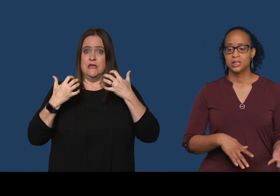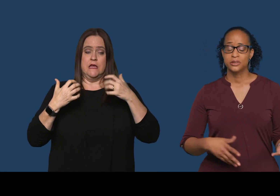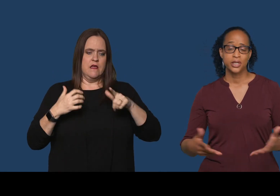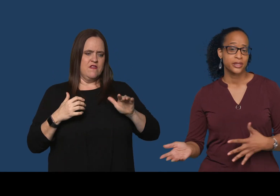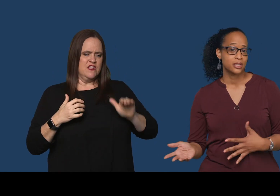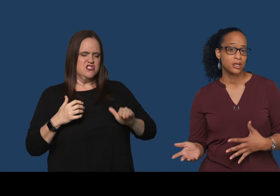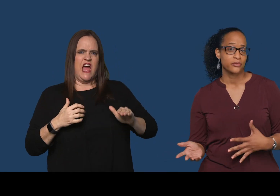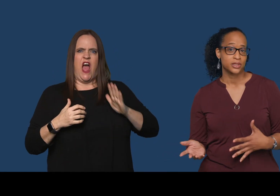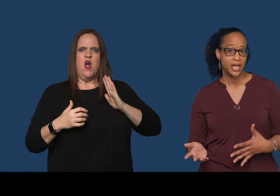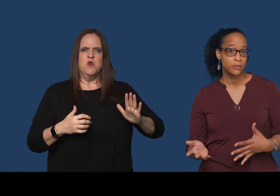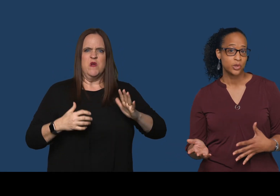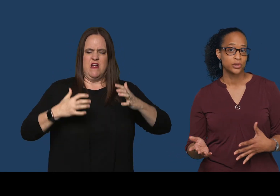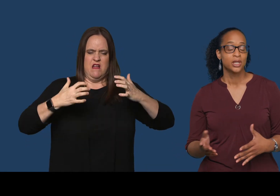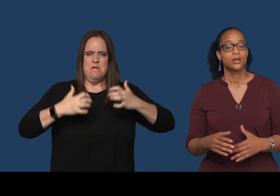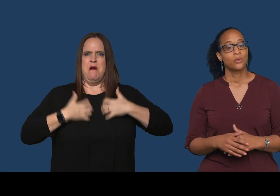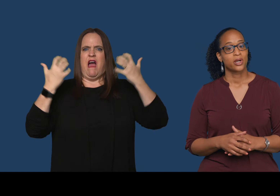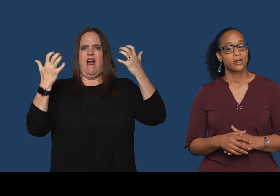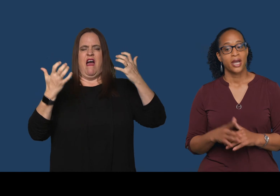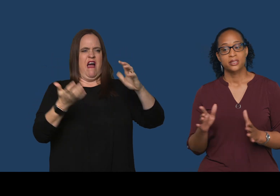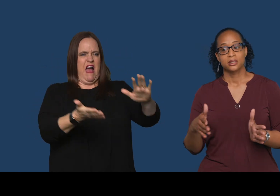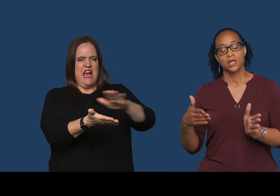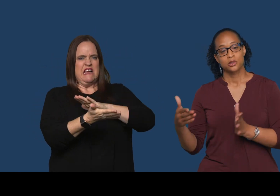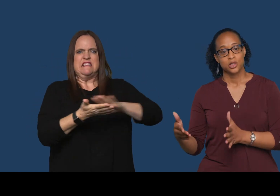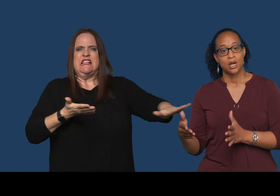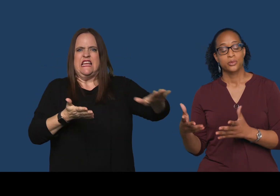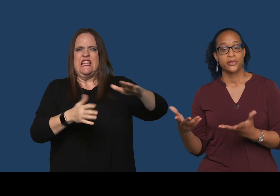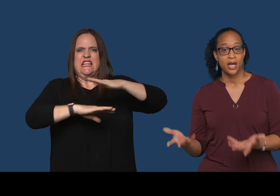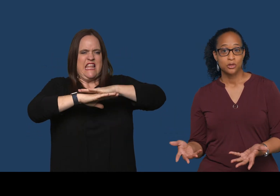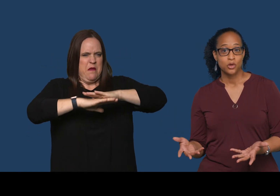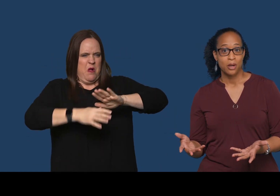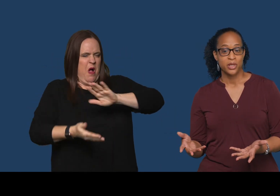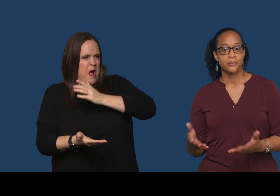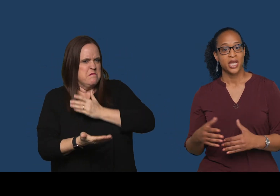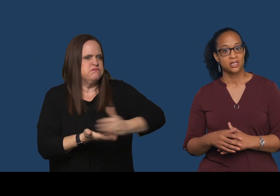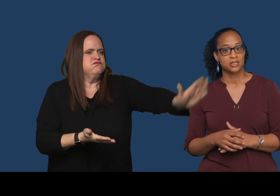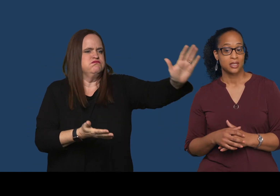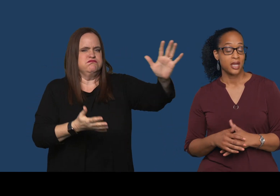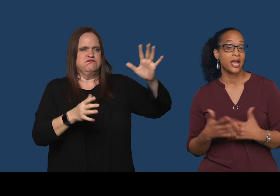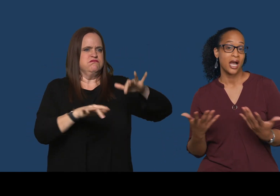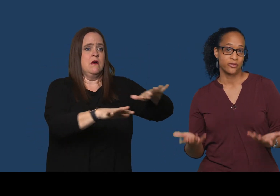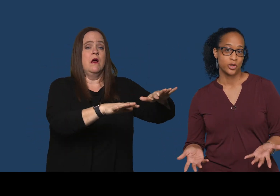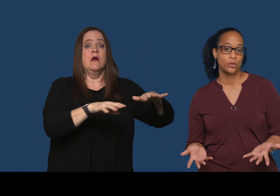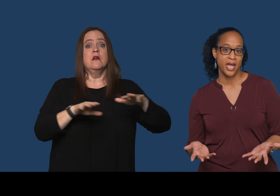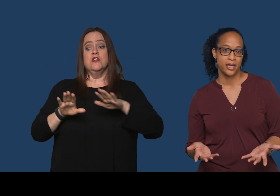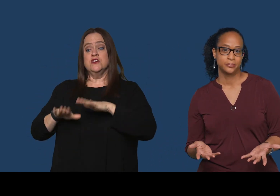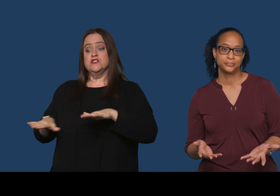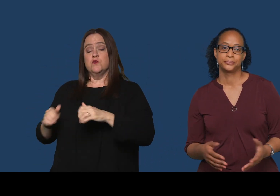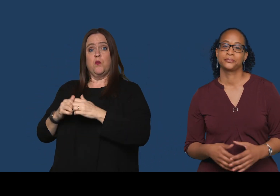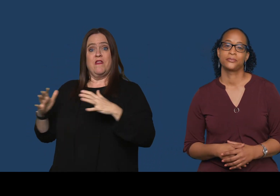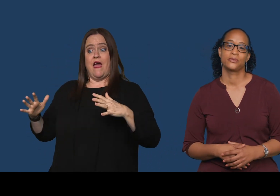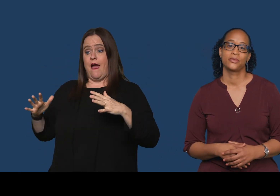clearing things off the table whereas another child without trauma may just say, "I feel mad."